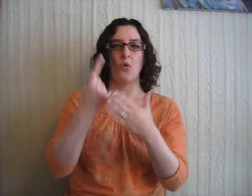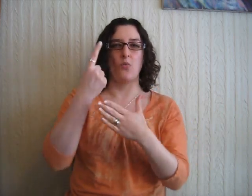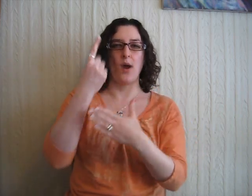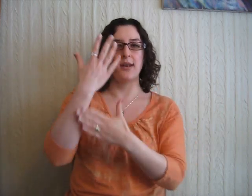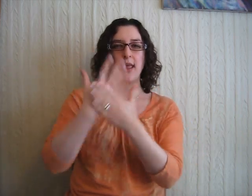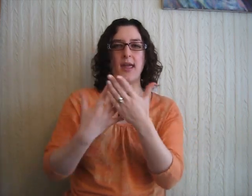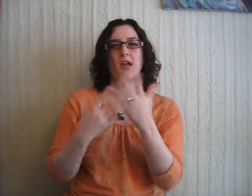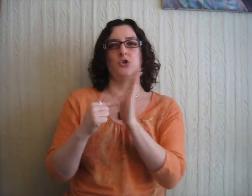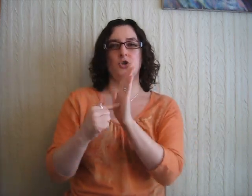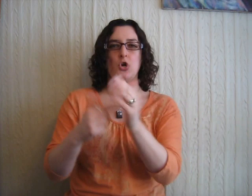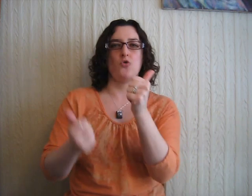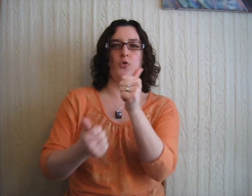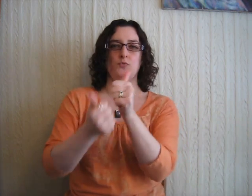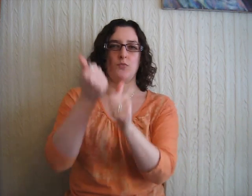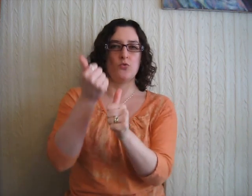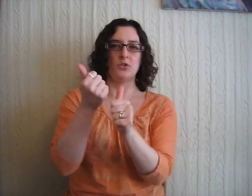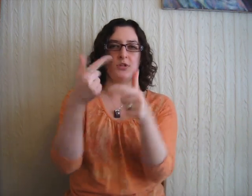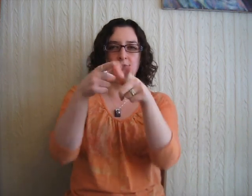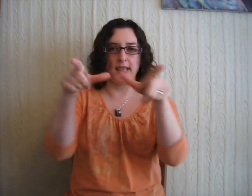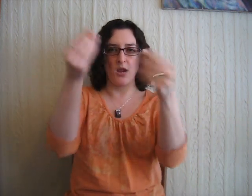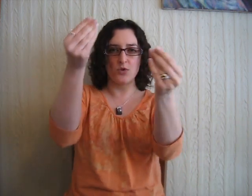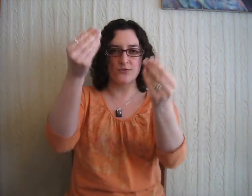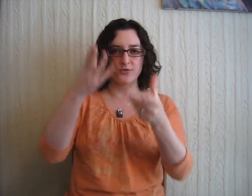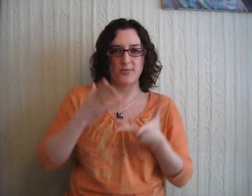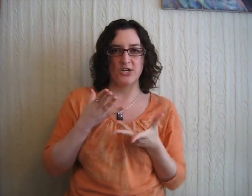So one hand show most of the language information